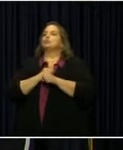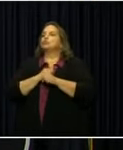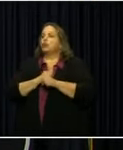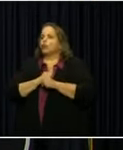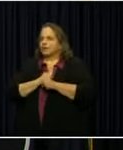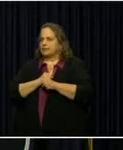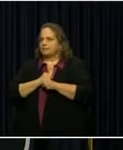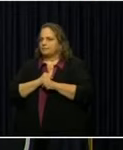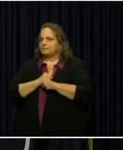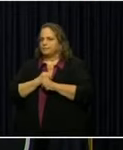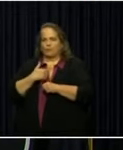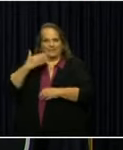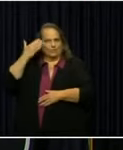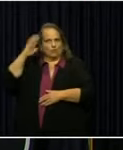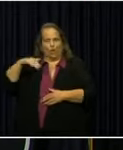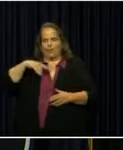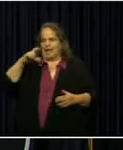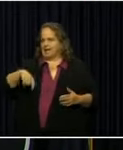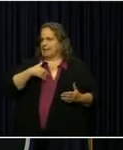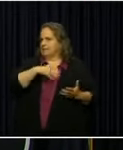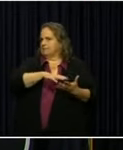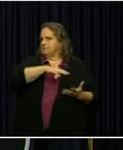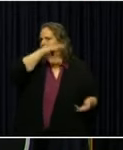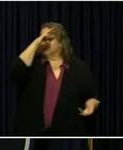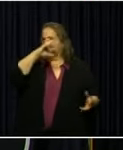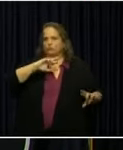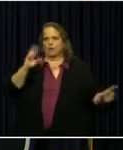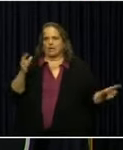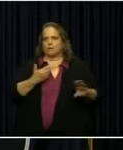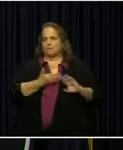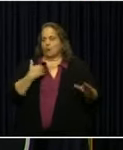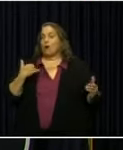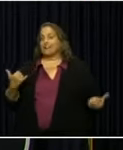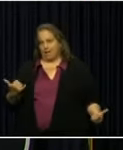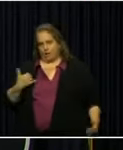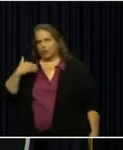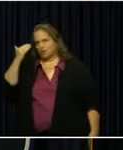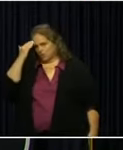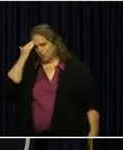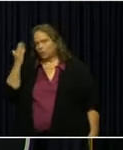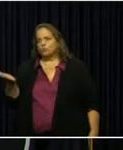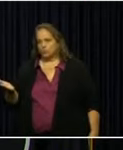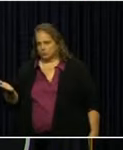THAT'S THE FEDERAL GOVERNMENT AND RESEARCH SCIENTISTS. WE WILL AM ARE THINGS WHEN WE